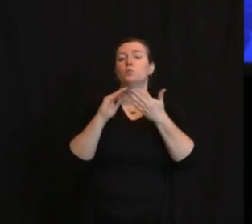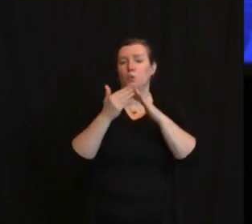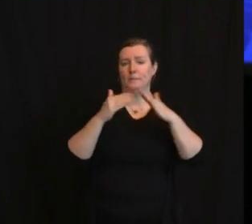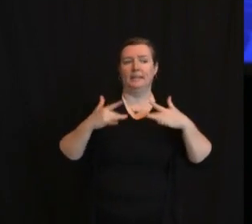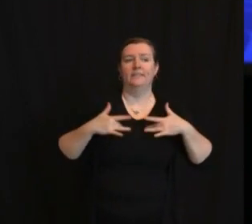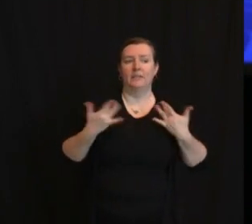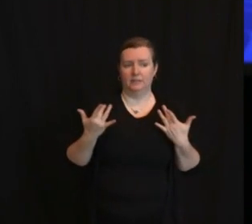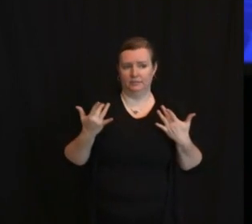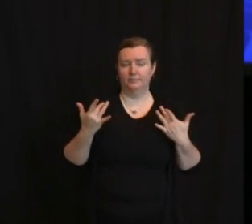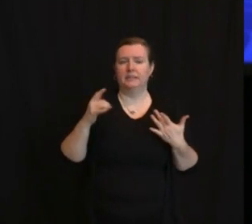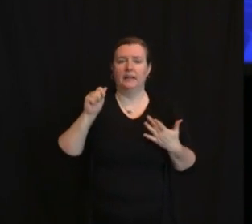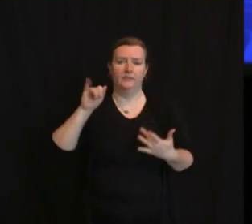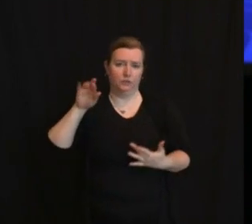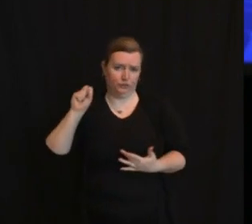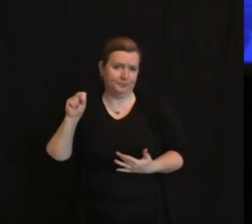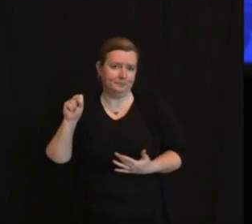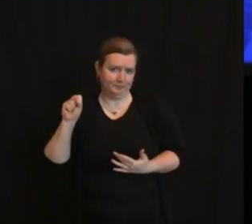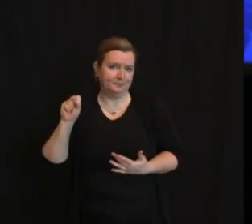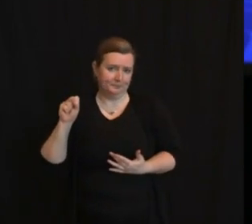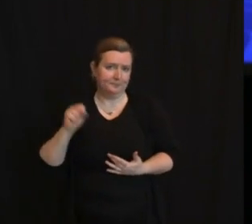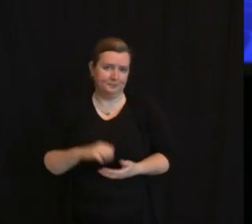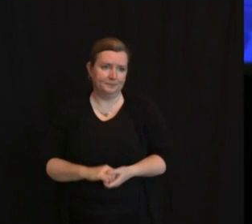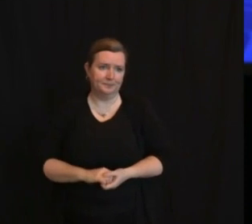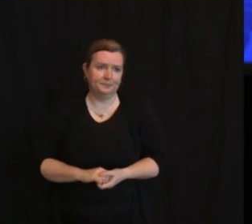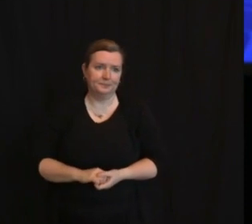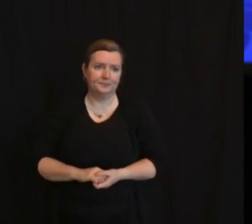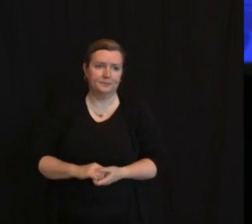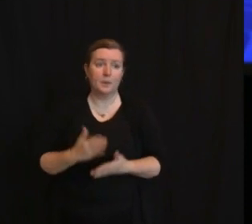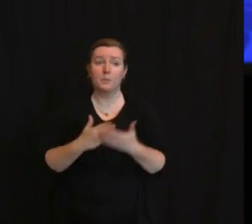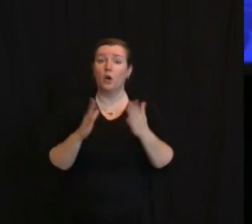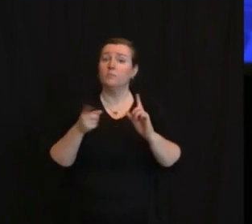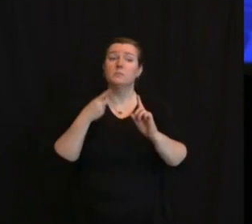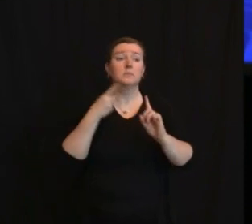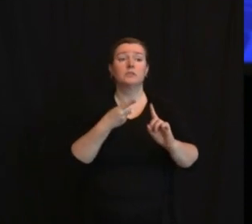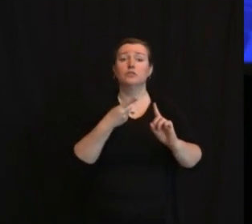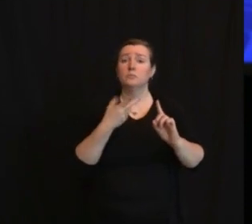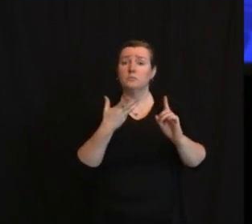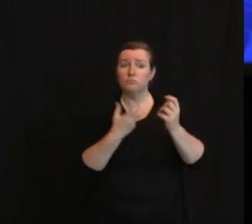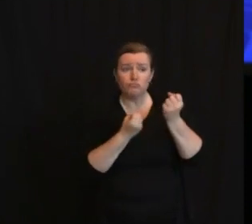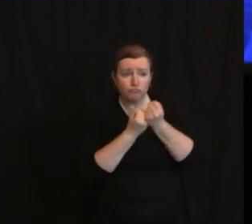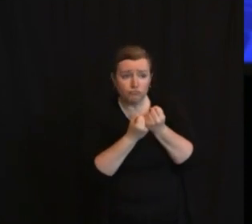CALLS FOR HELP. AND YOU KNOW THAT I SERVE AS THE DEPARTMENT OF COMMUNITY